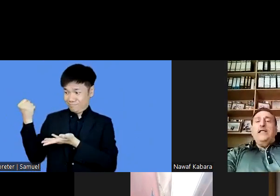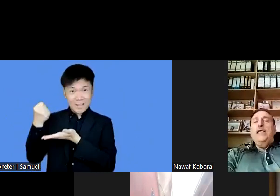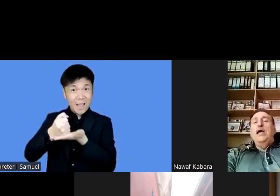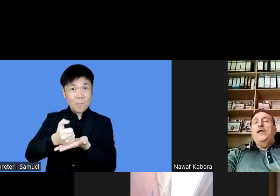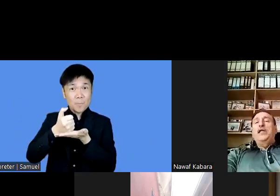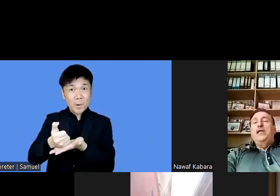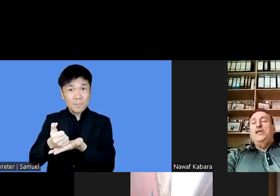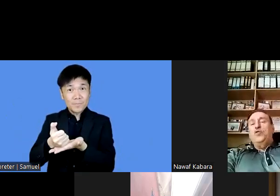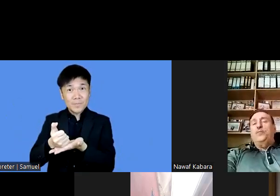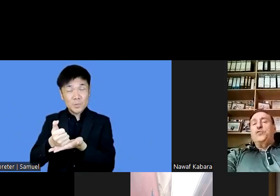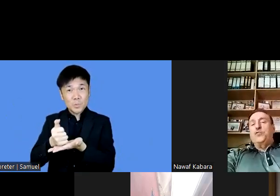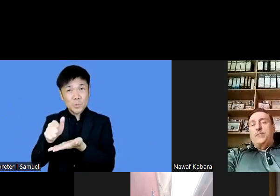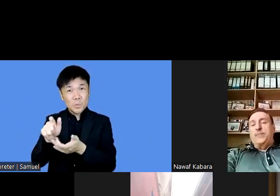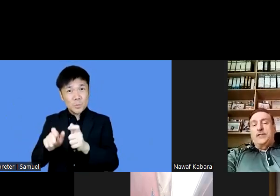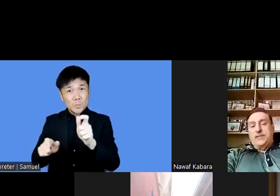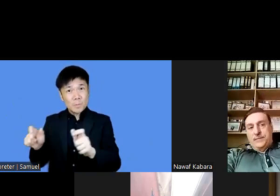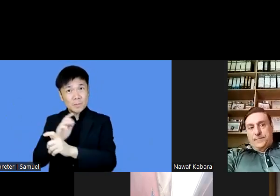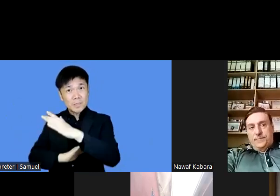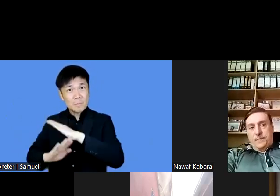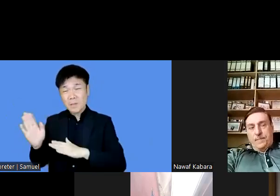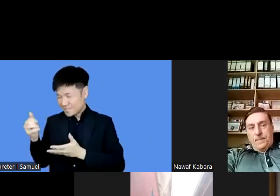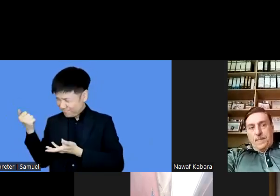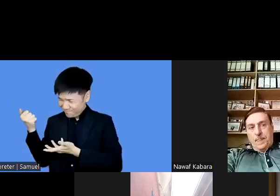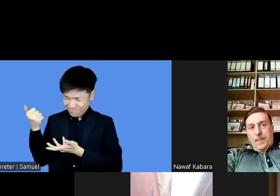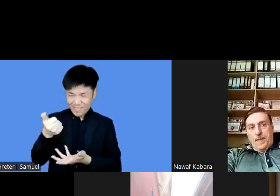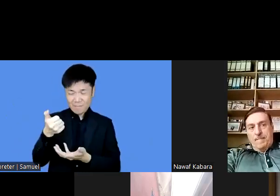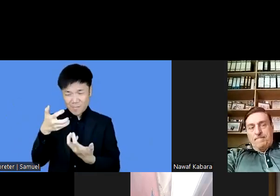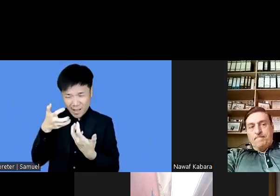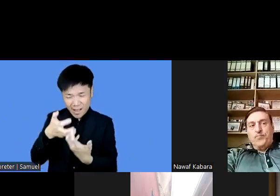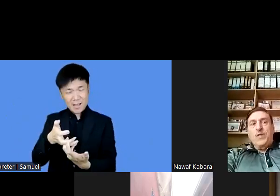related to persons with disabilities.